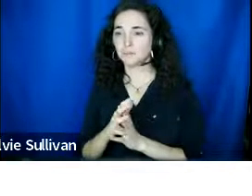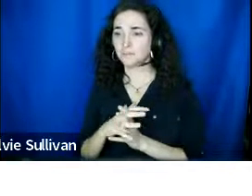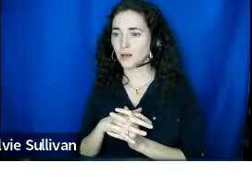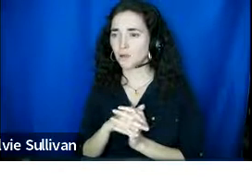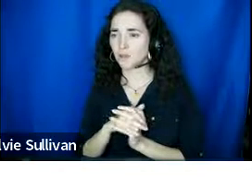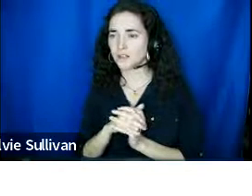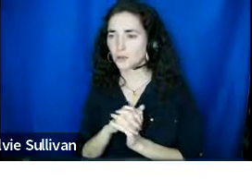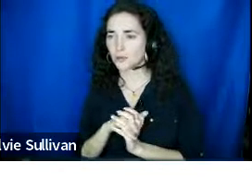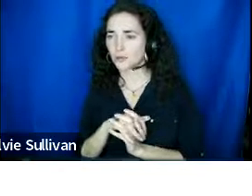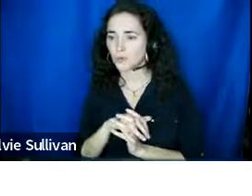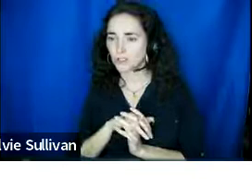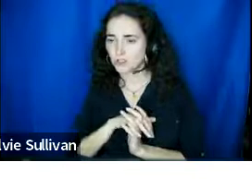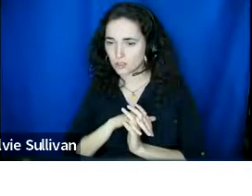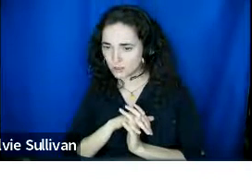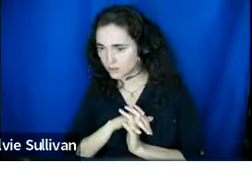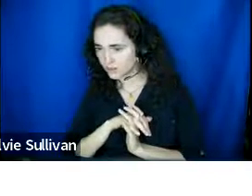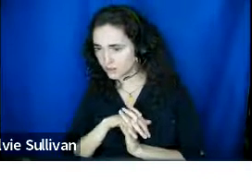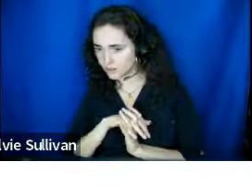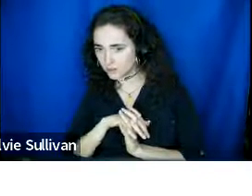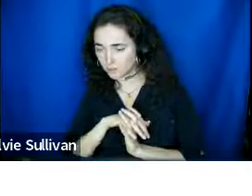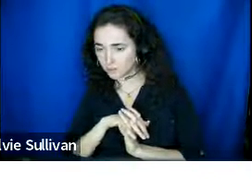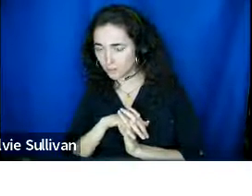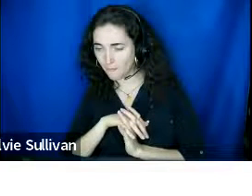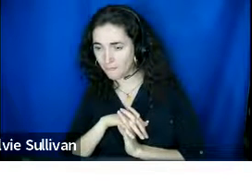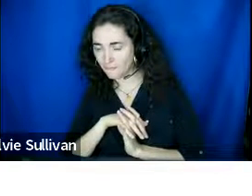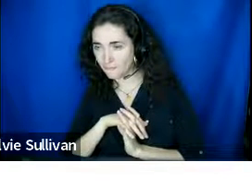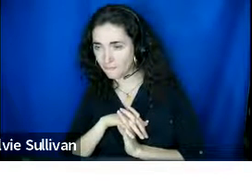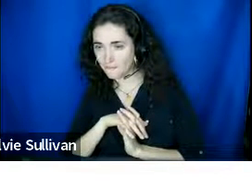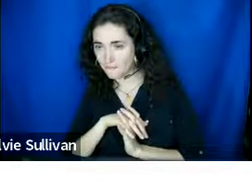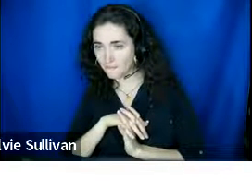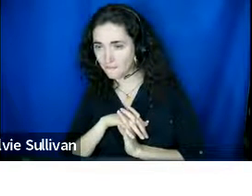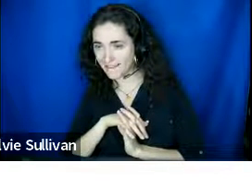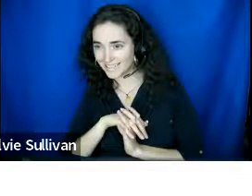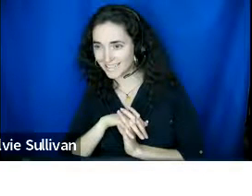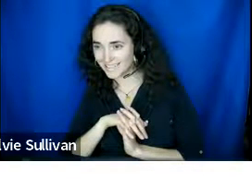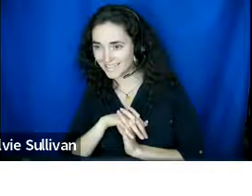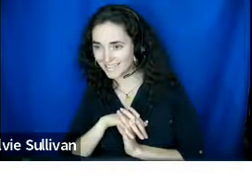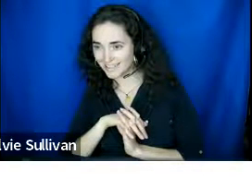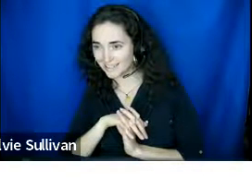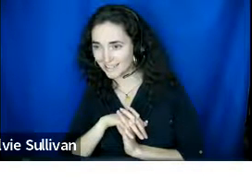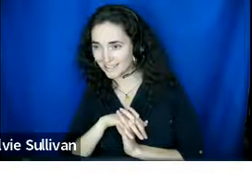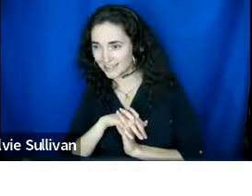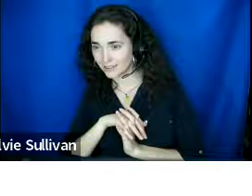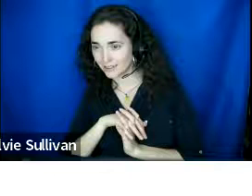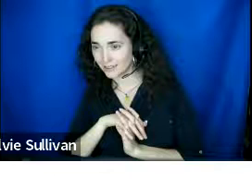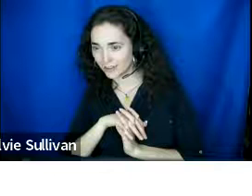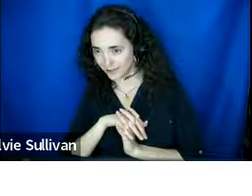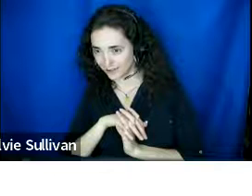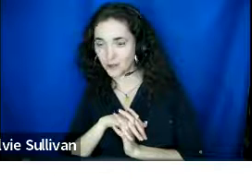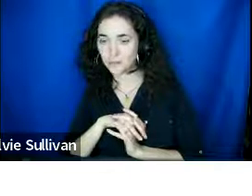I'm gonna let the interpreter switch.